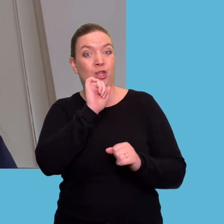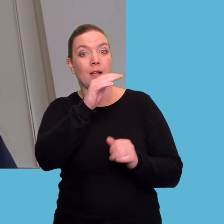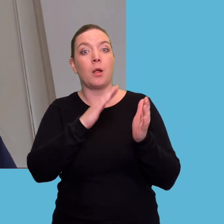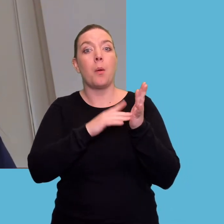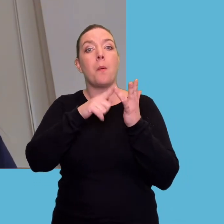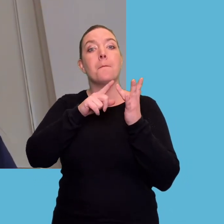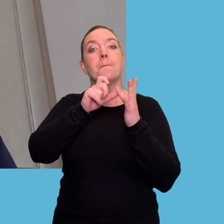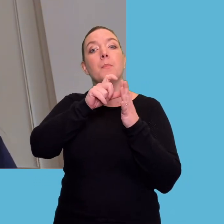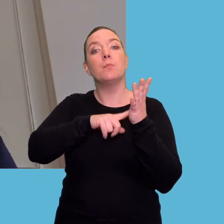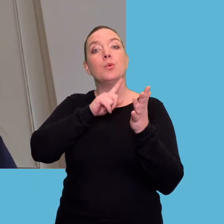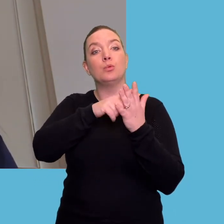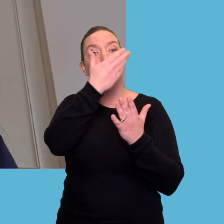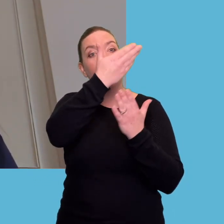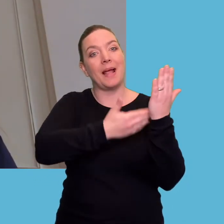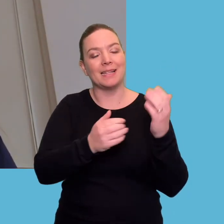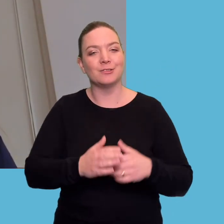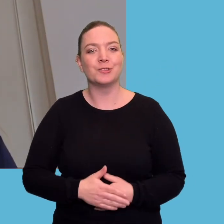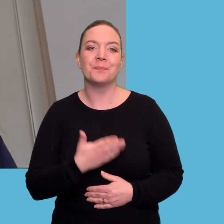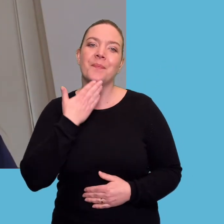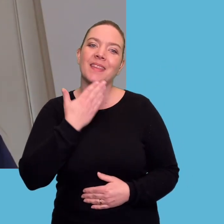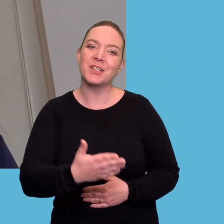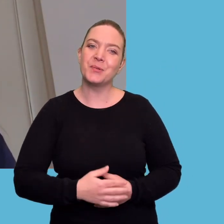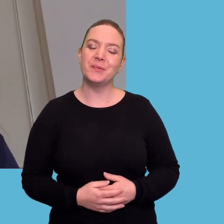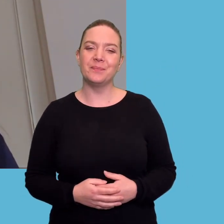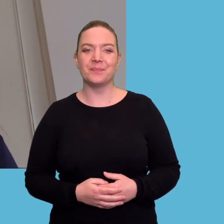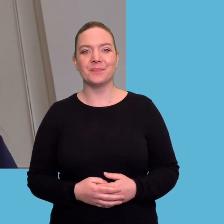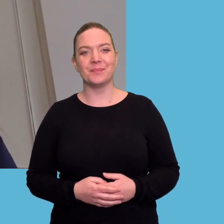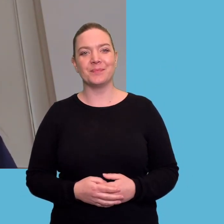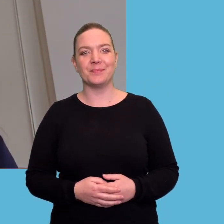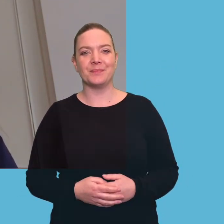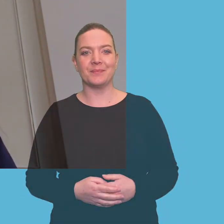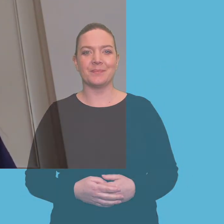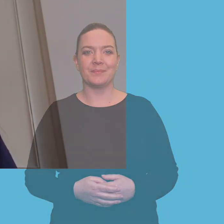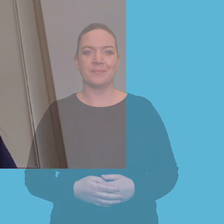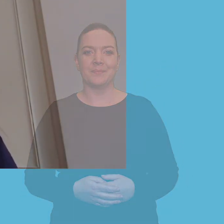If you want to find out more, check out the access engagement Moodle page. Thank you.